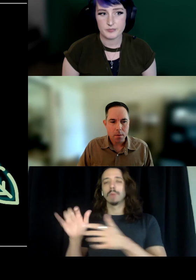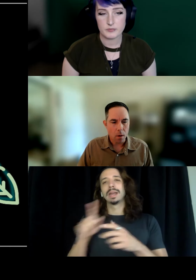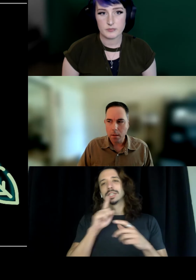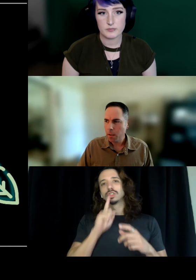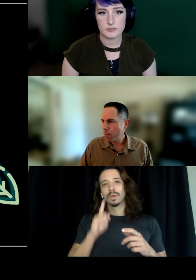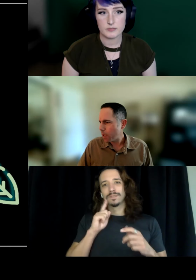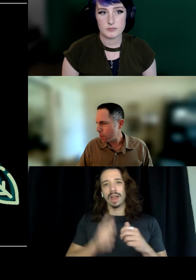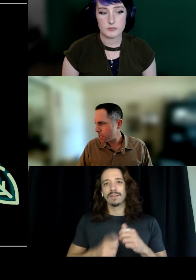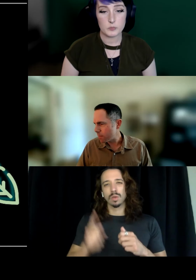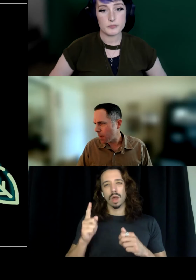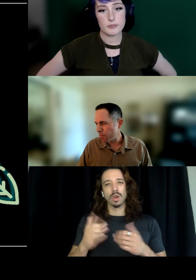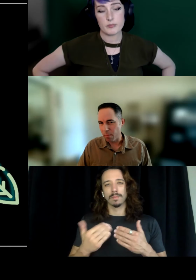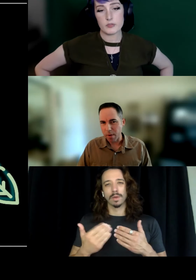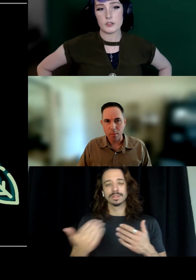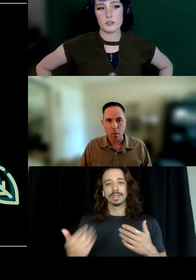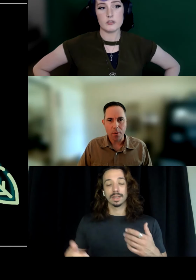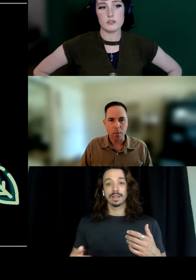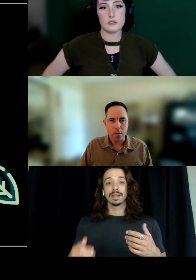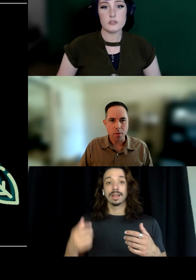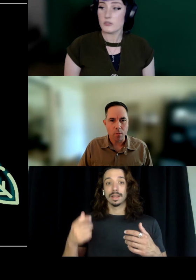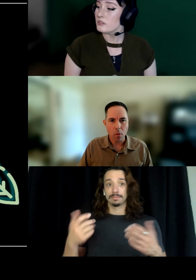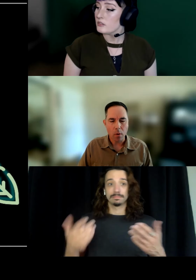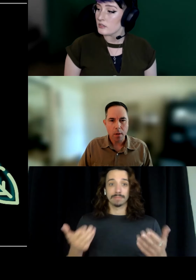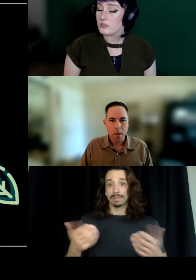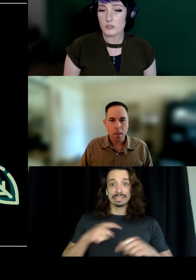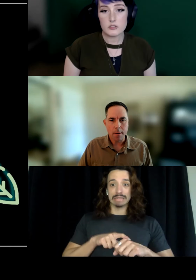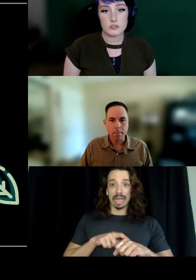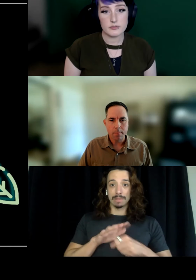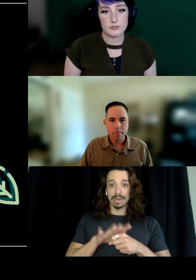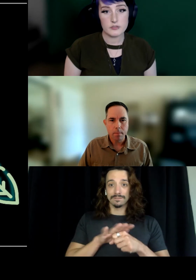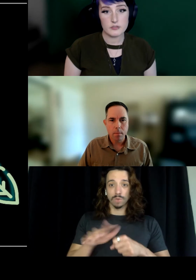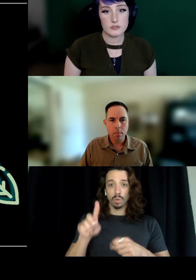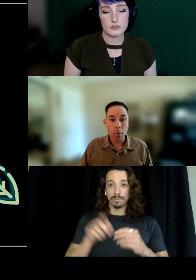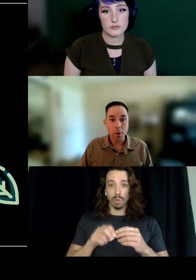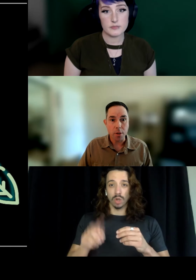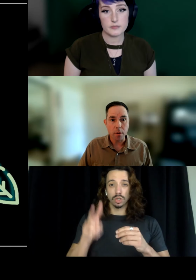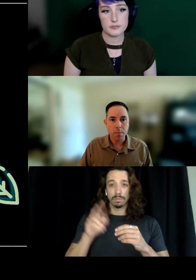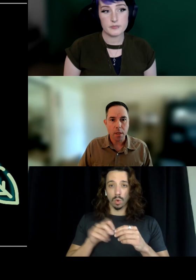So a little bit, we just have time for maybe one or two more. More generally